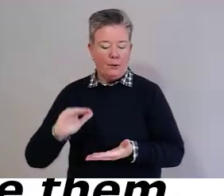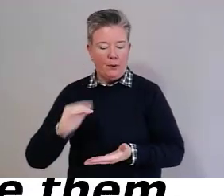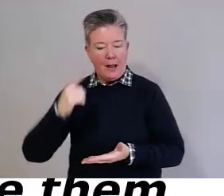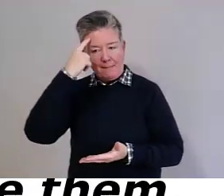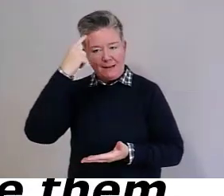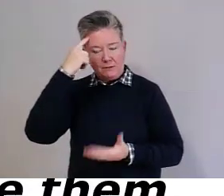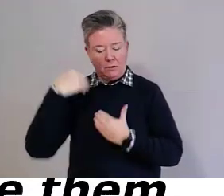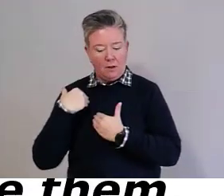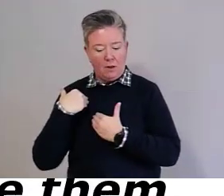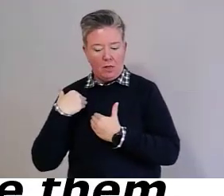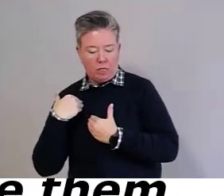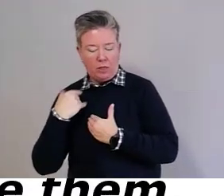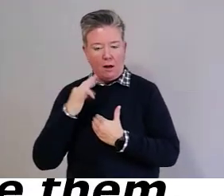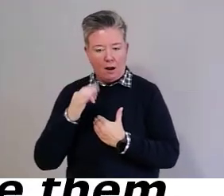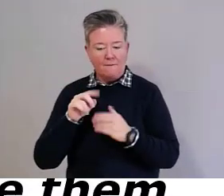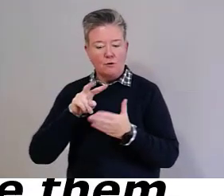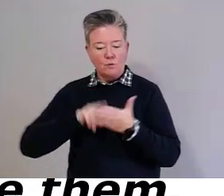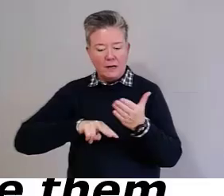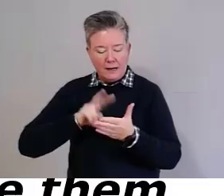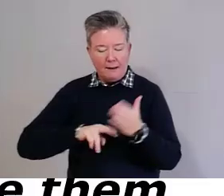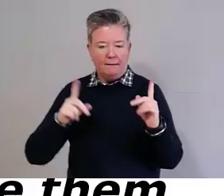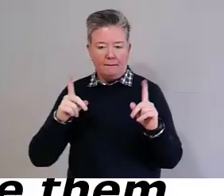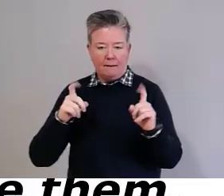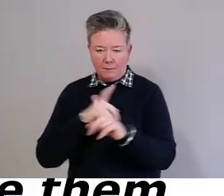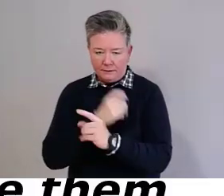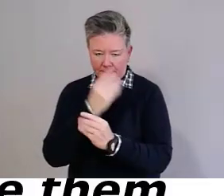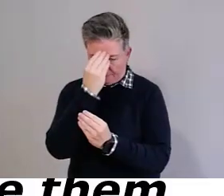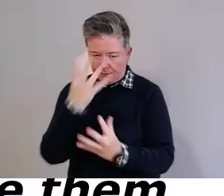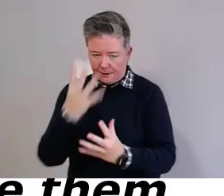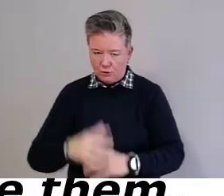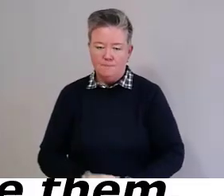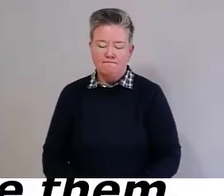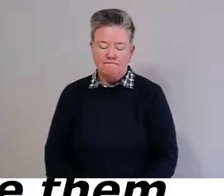of reading complex information.